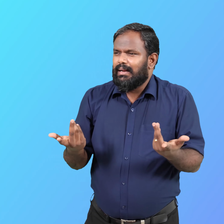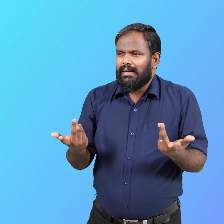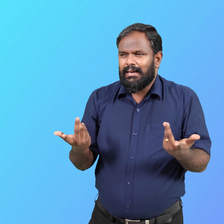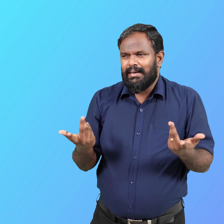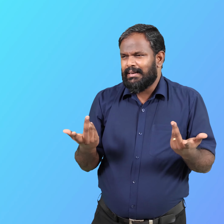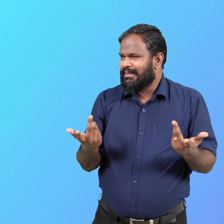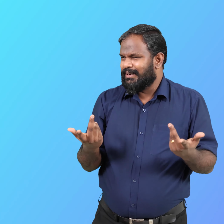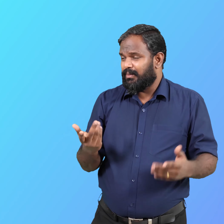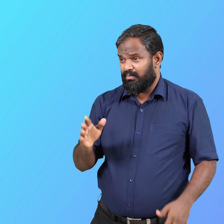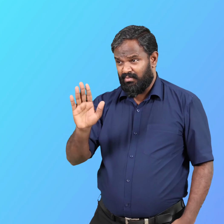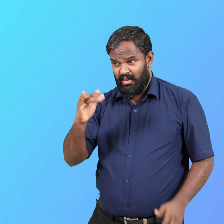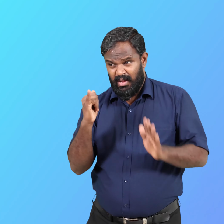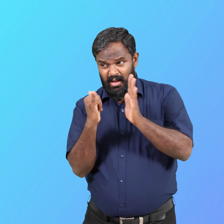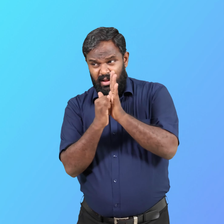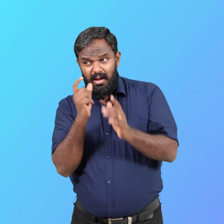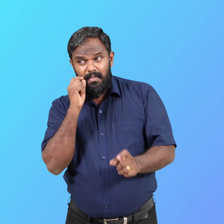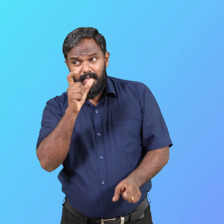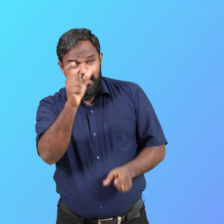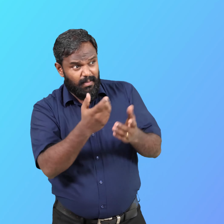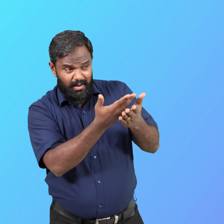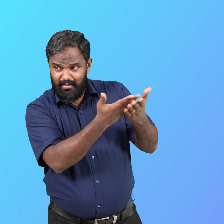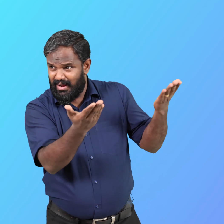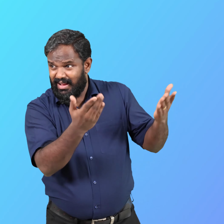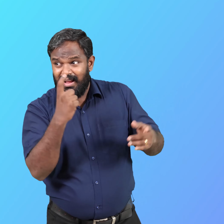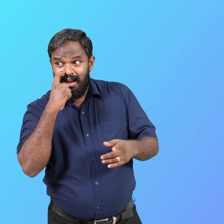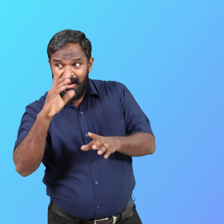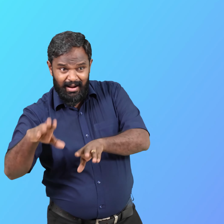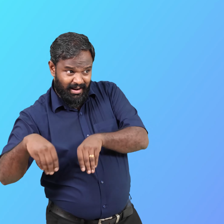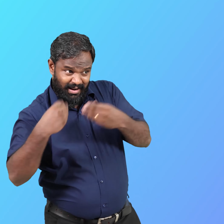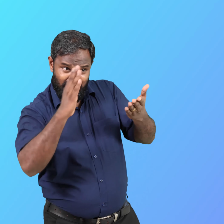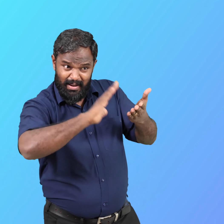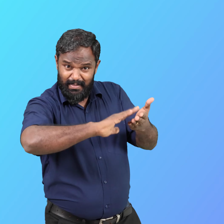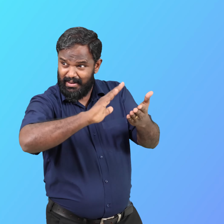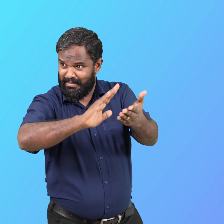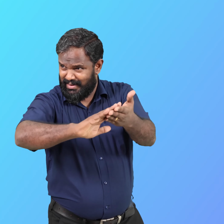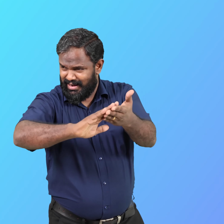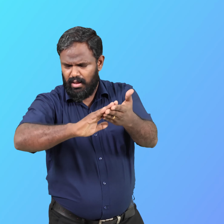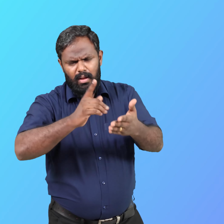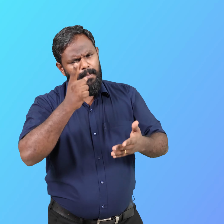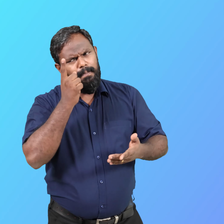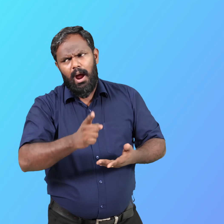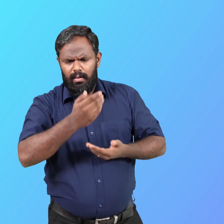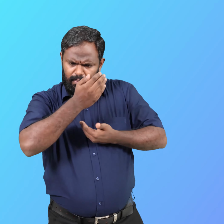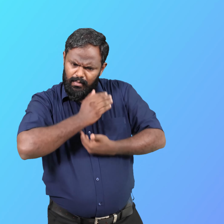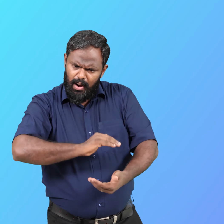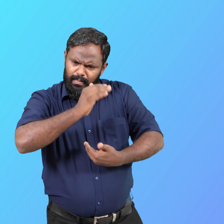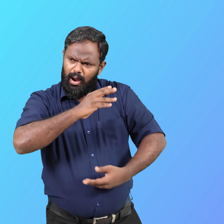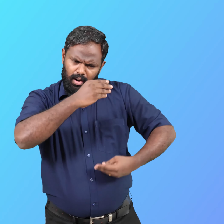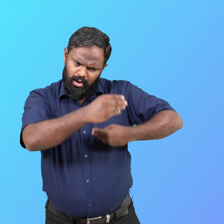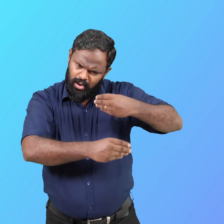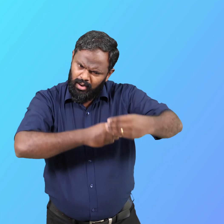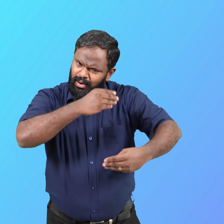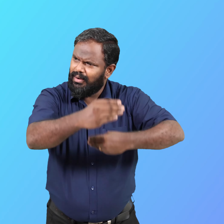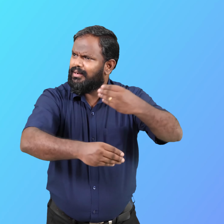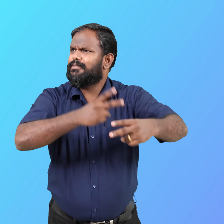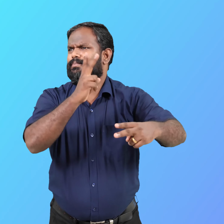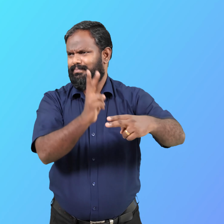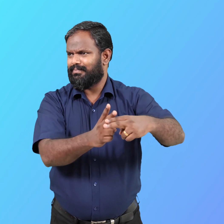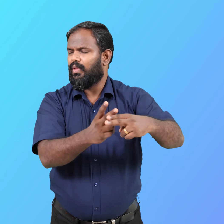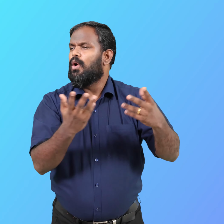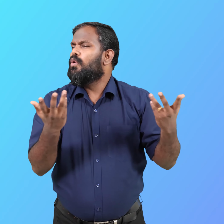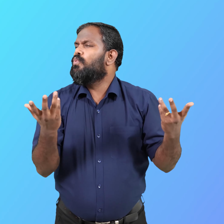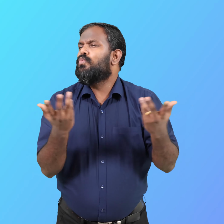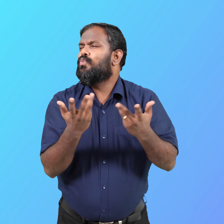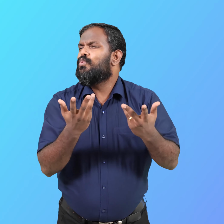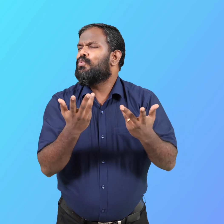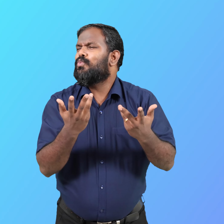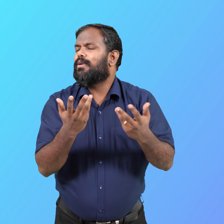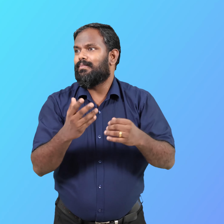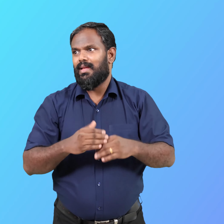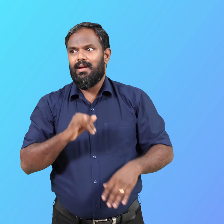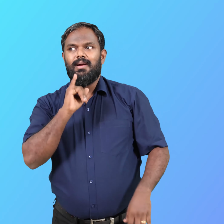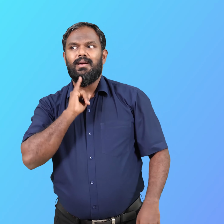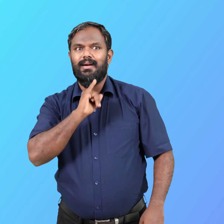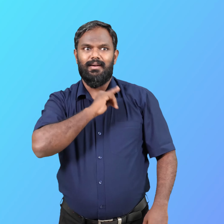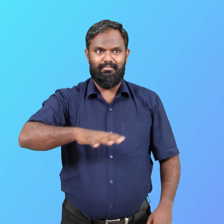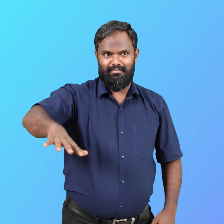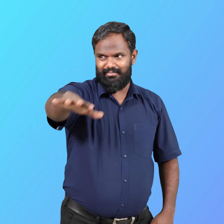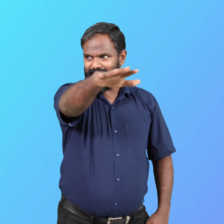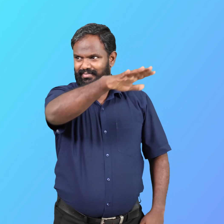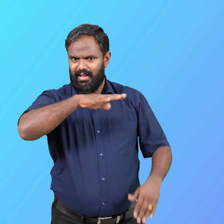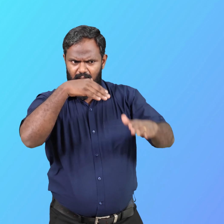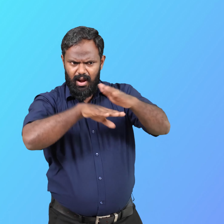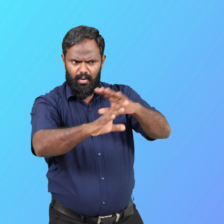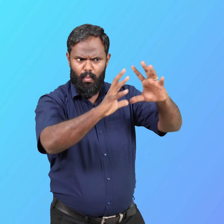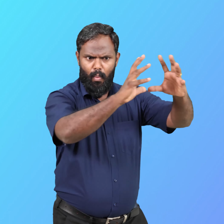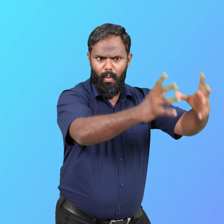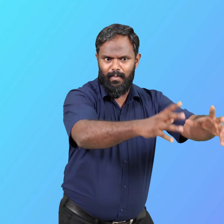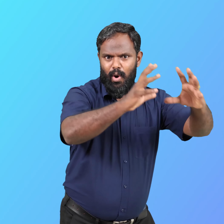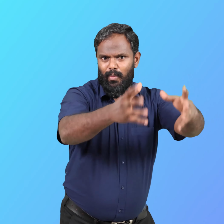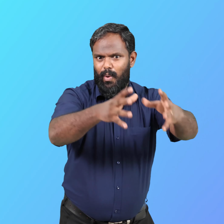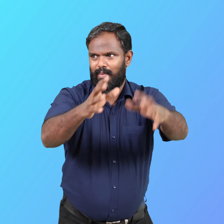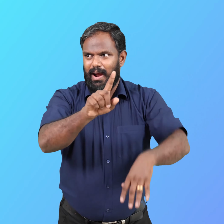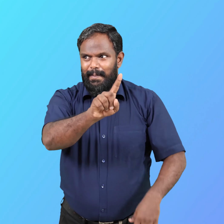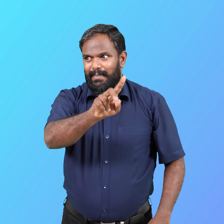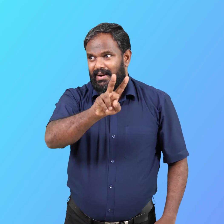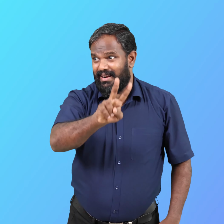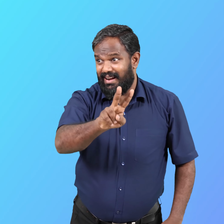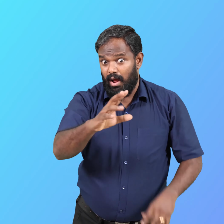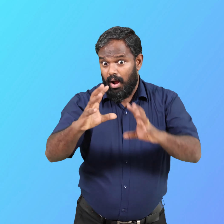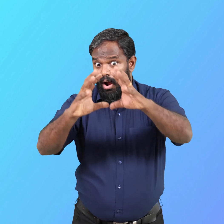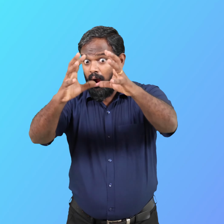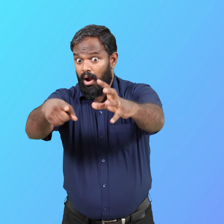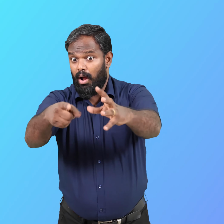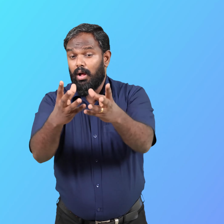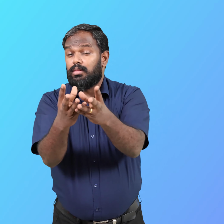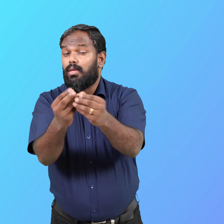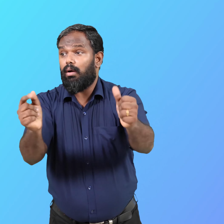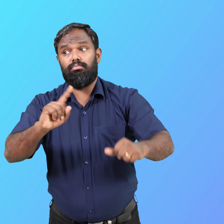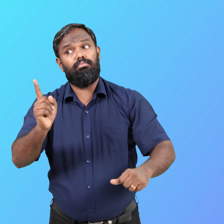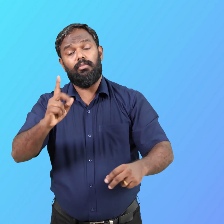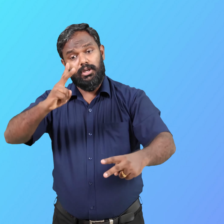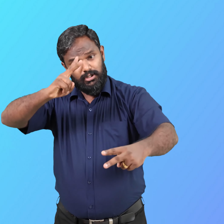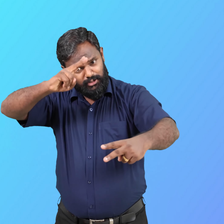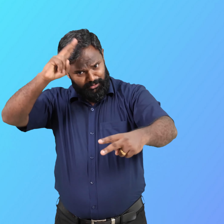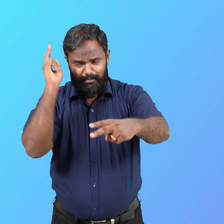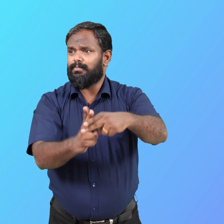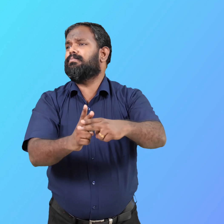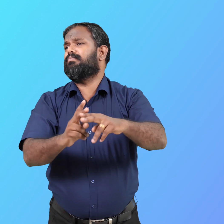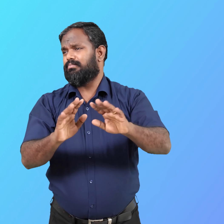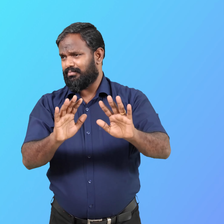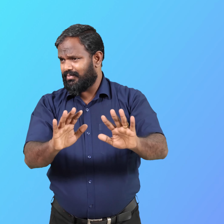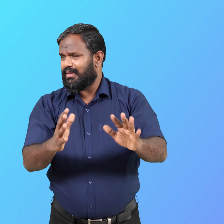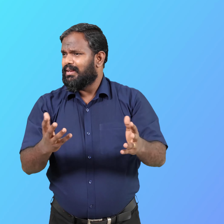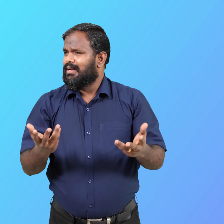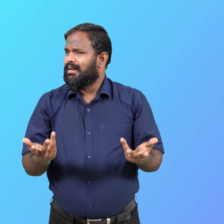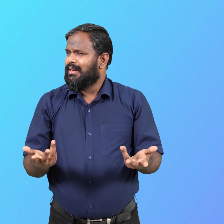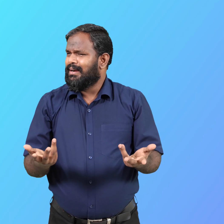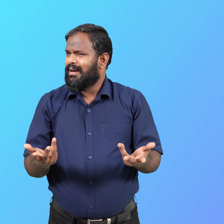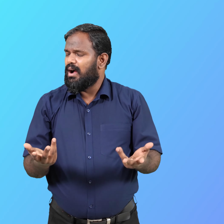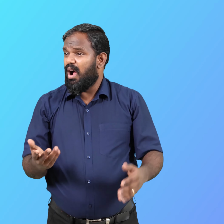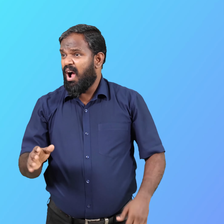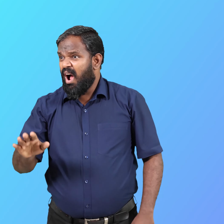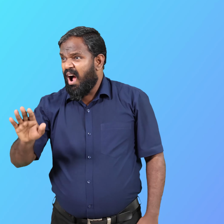The men of Benjamin who are still alive must have children to continue their families. This must be done so that a tribe in Israel will not die out!